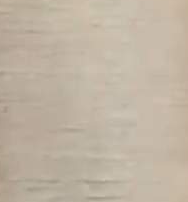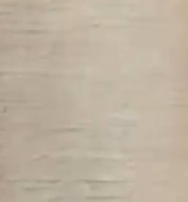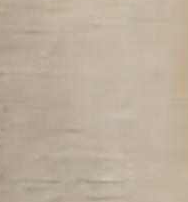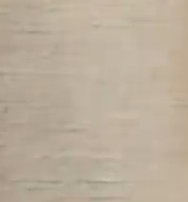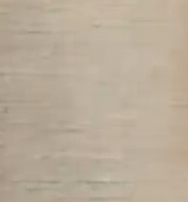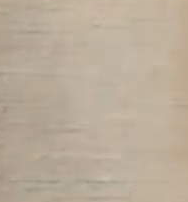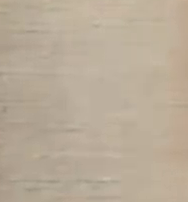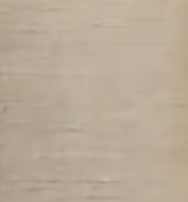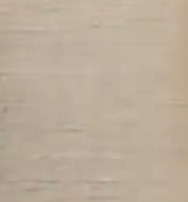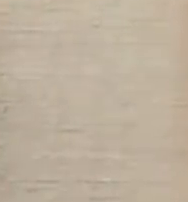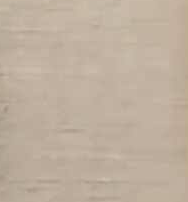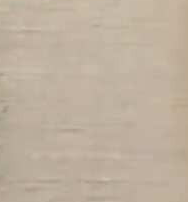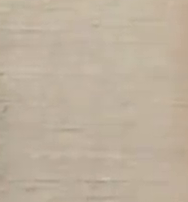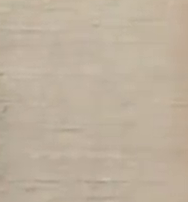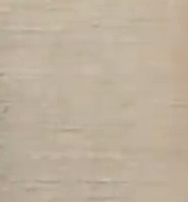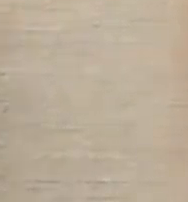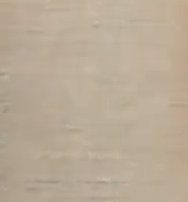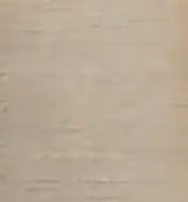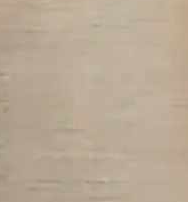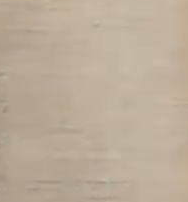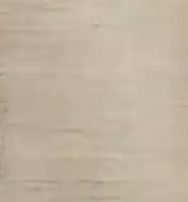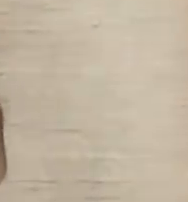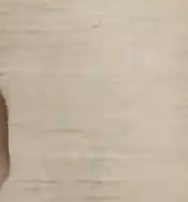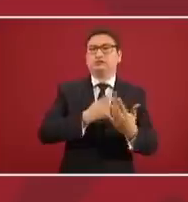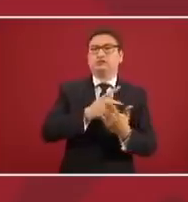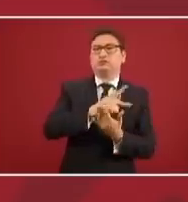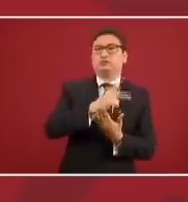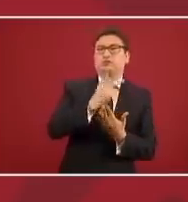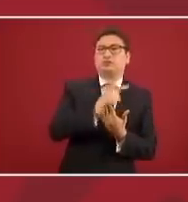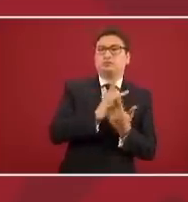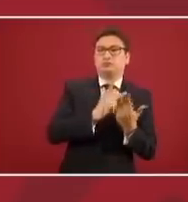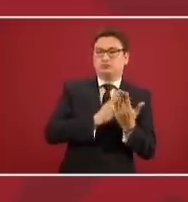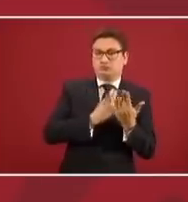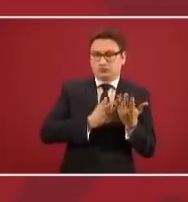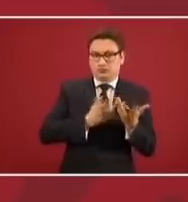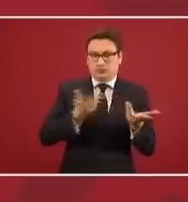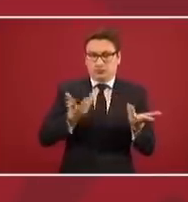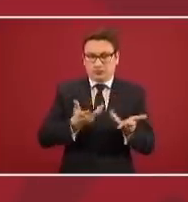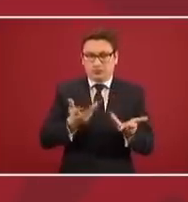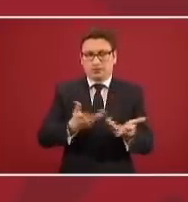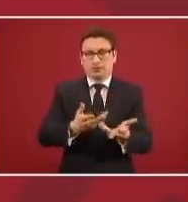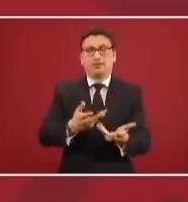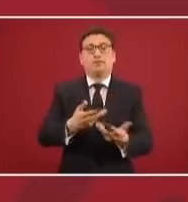plan to activate the economy soon makes some industrars with his hands